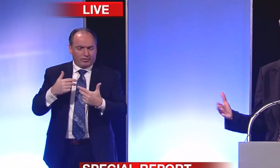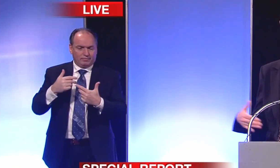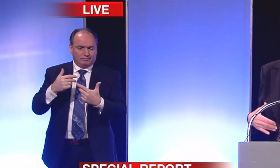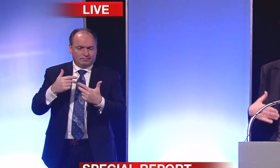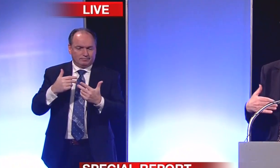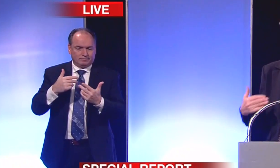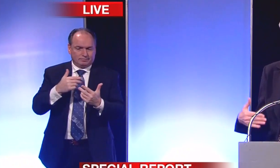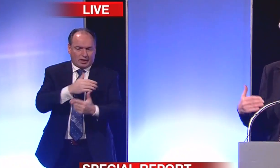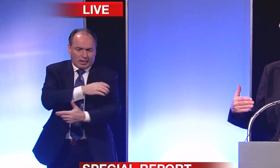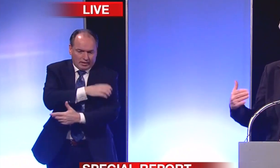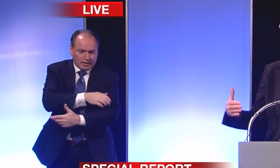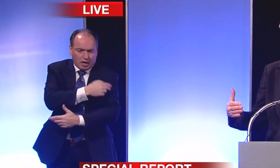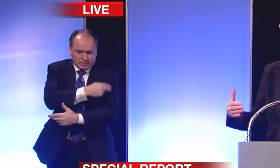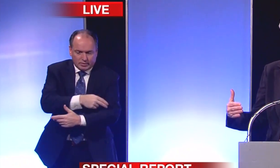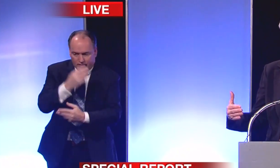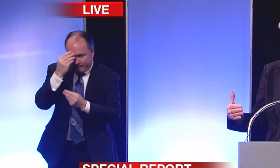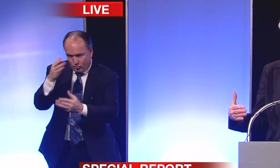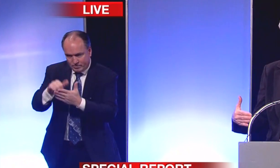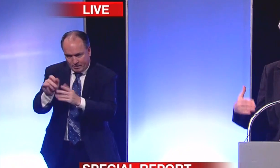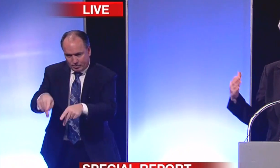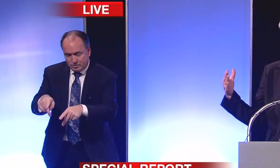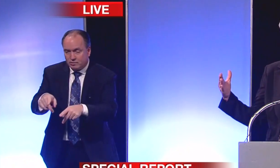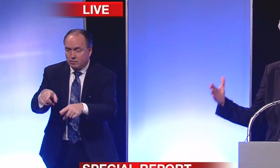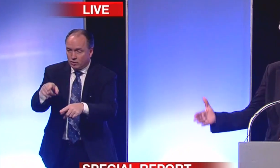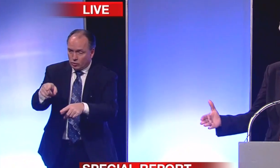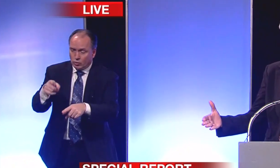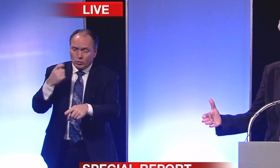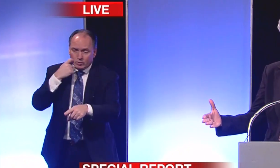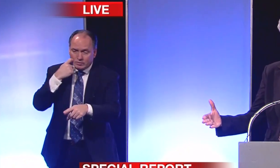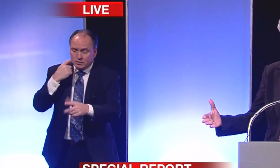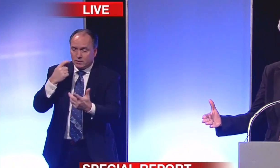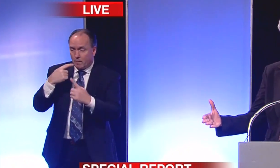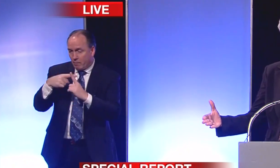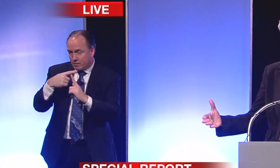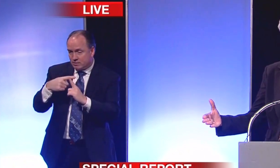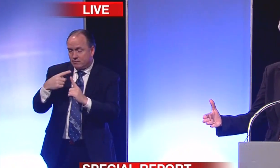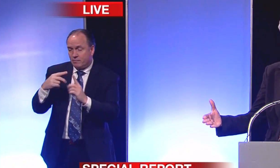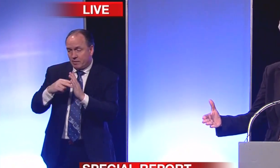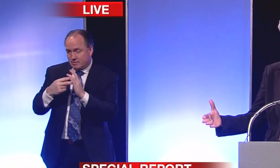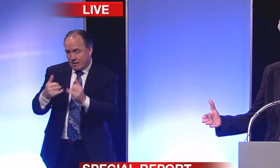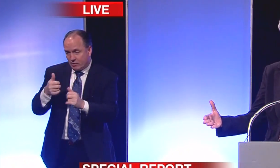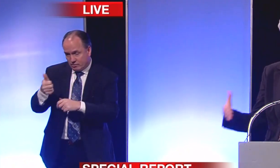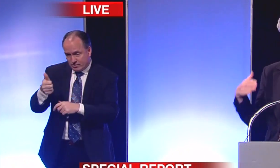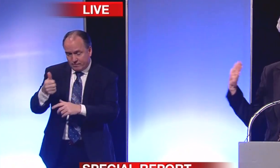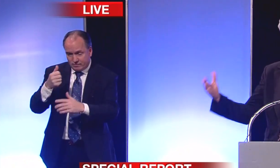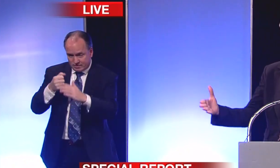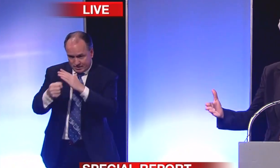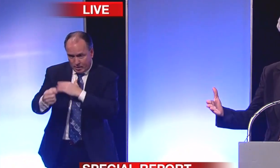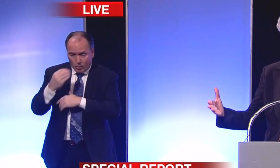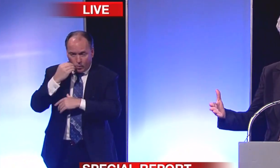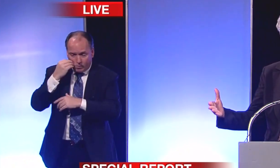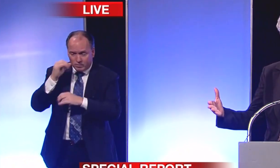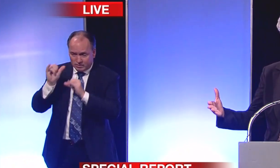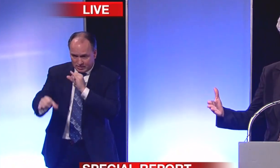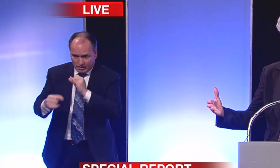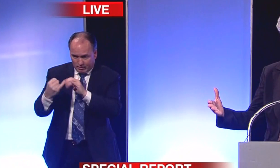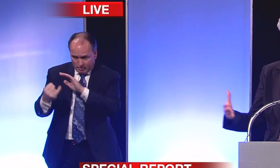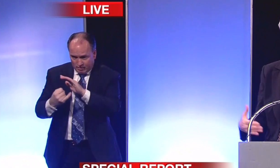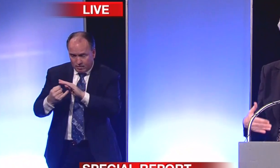WHEN THEY GO IN BECAUSE THEY HAVE SYMPTOMS. THEN WE OR THE HEALTH FACILITY